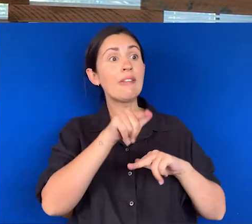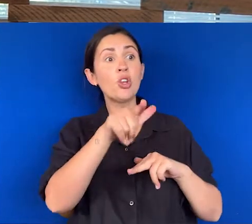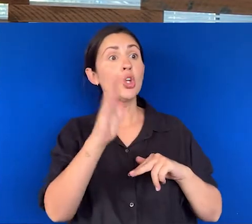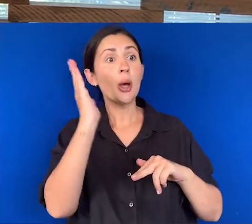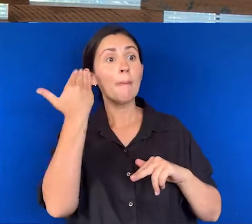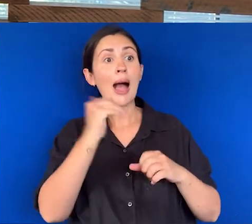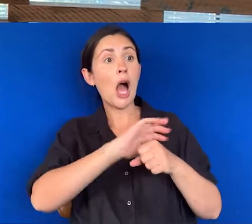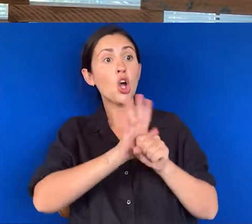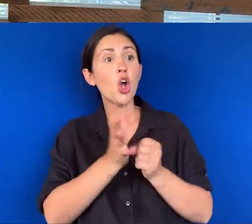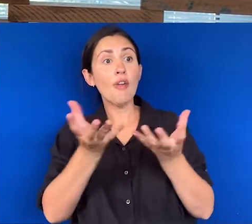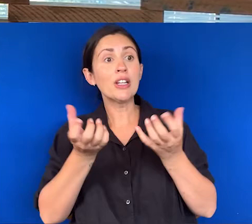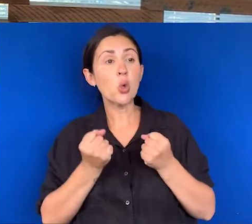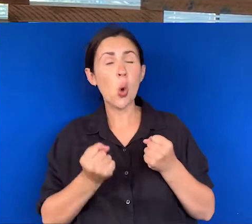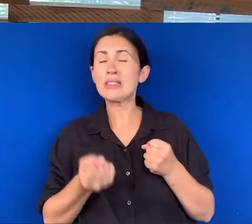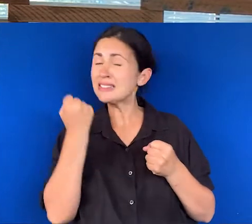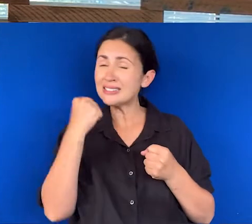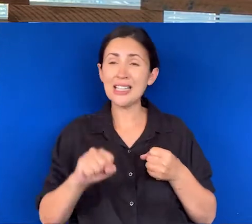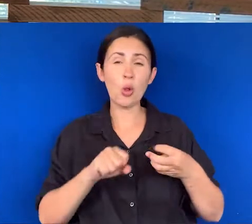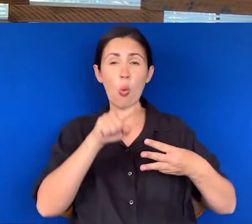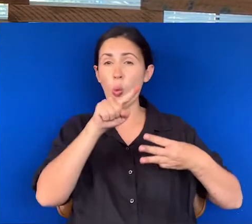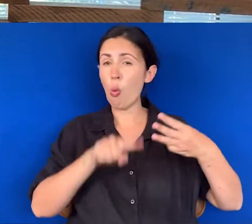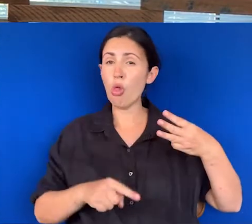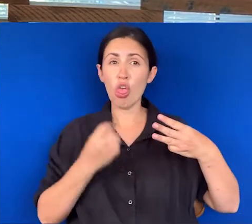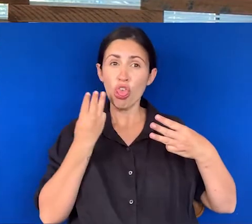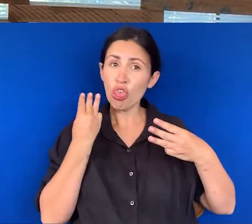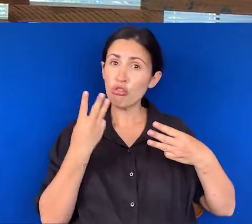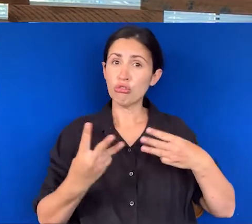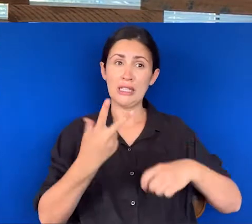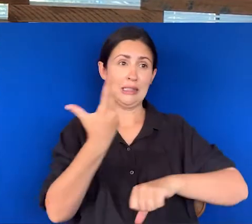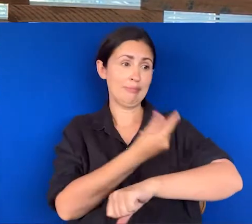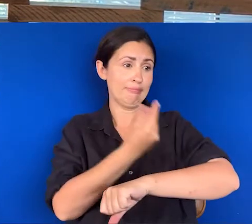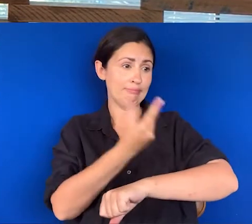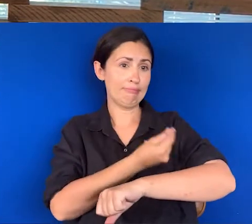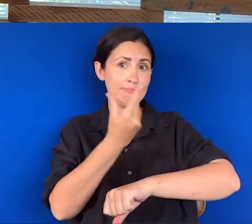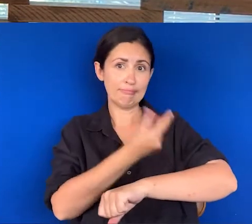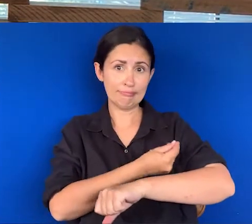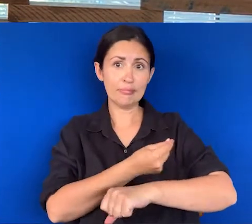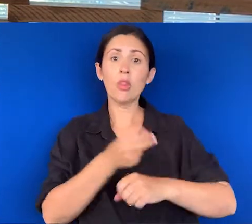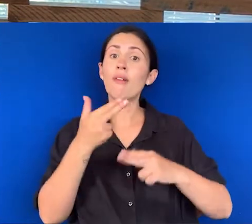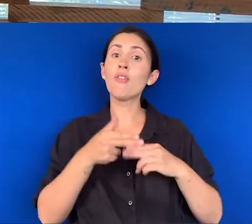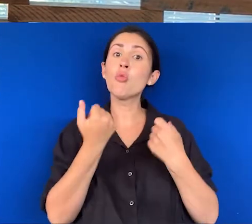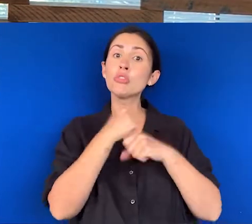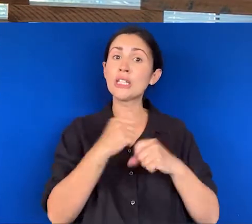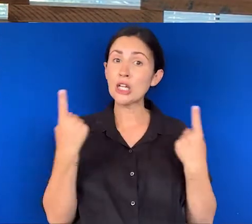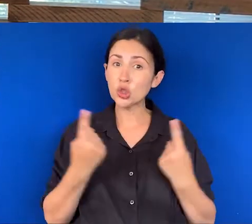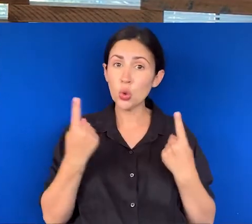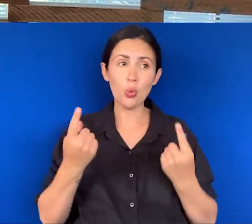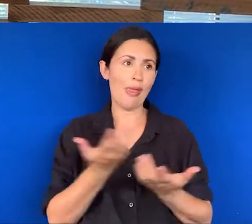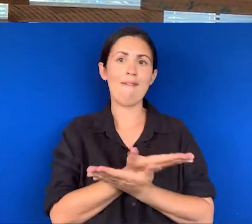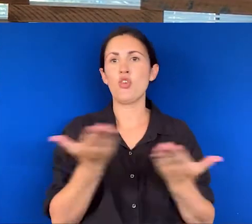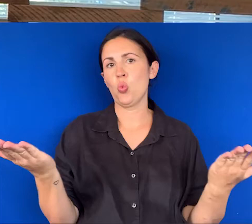to keep that protection as best as it possibly can protecting you and the community from COVID-19.